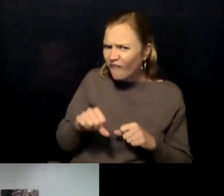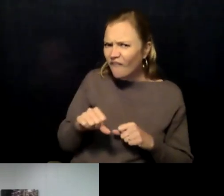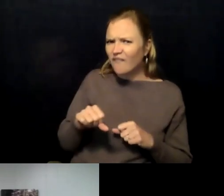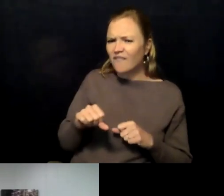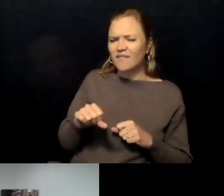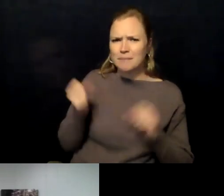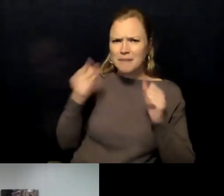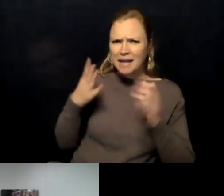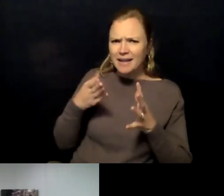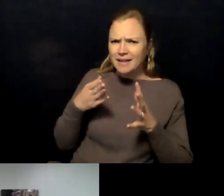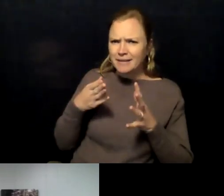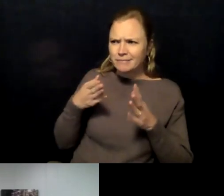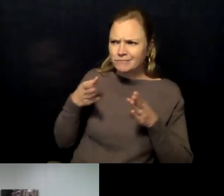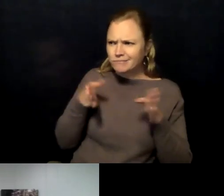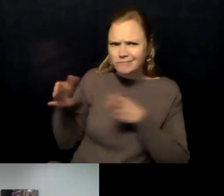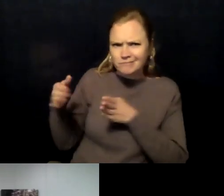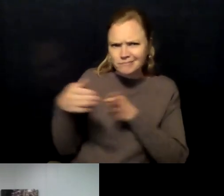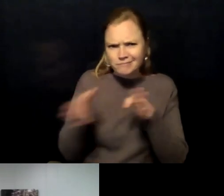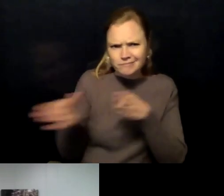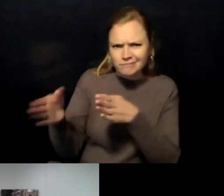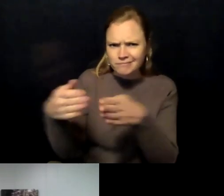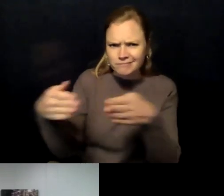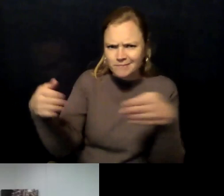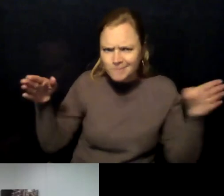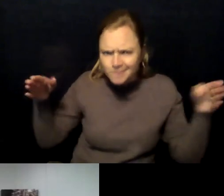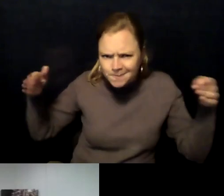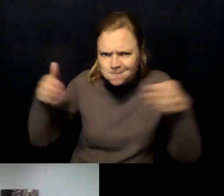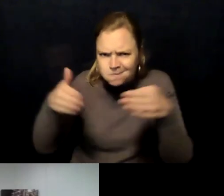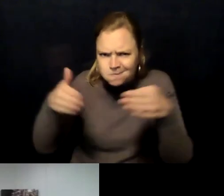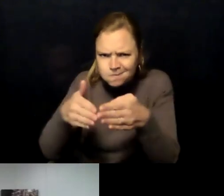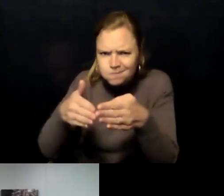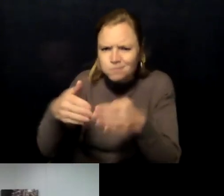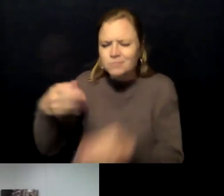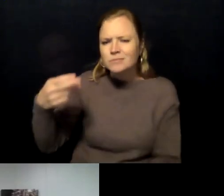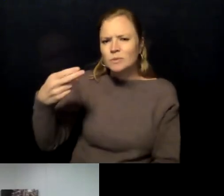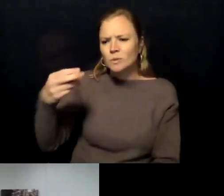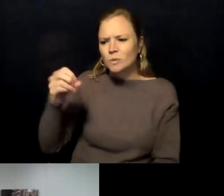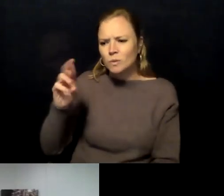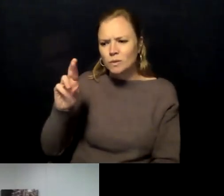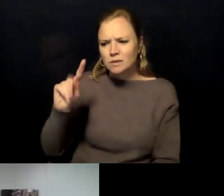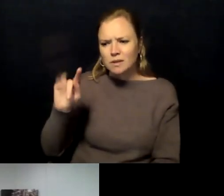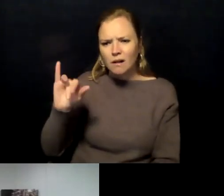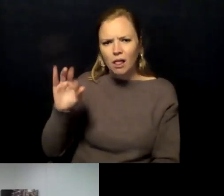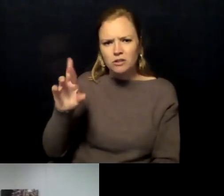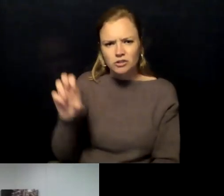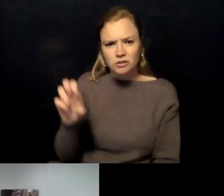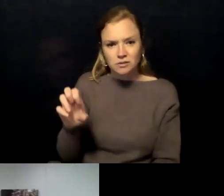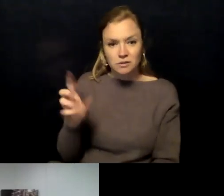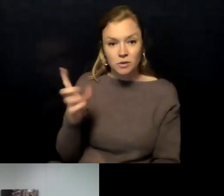throw out, just you know for people, if you- when you start talking to people in the Zoo, it's particularly true with the